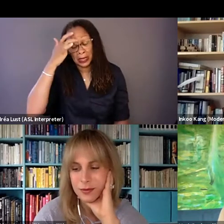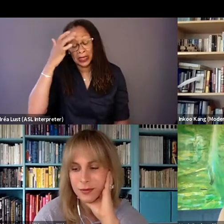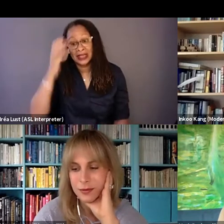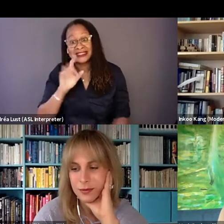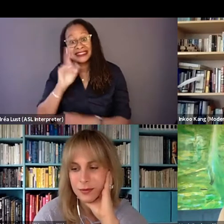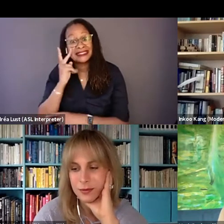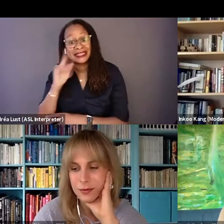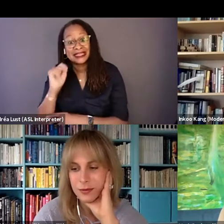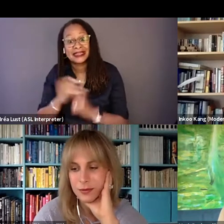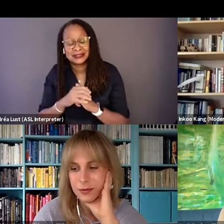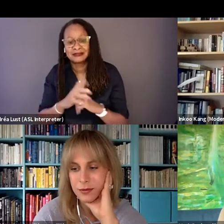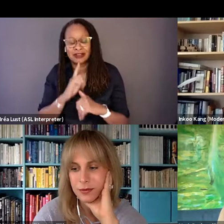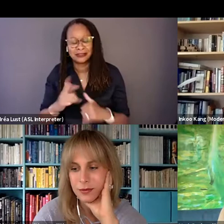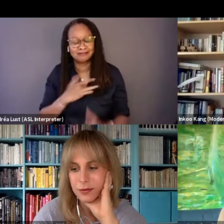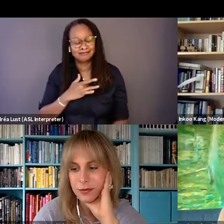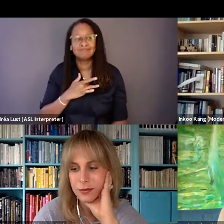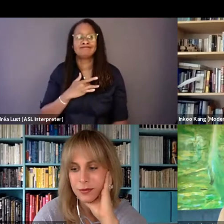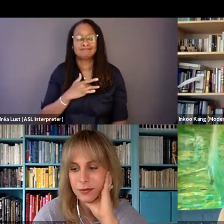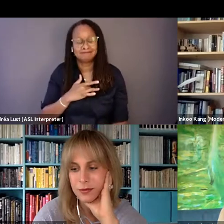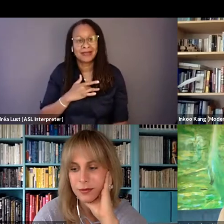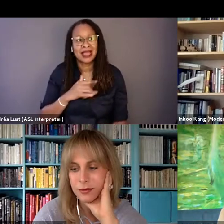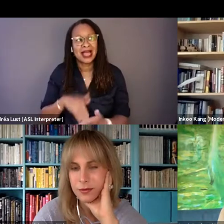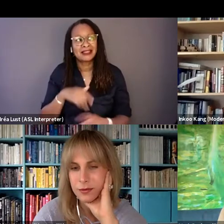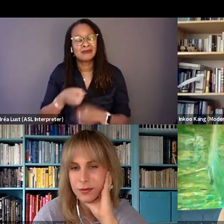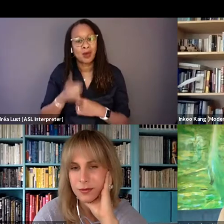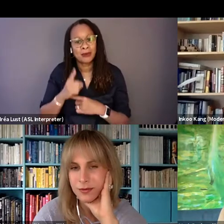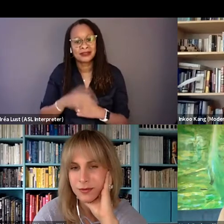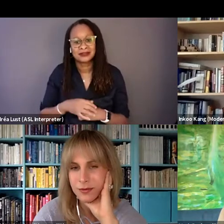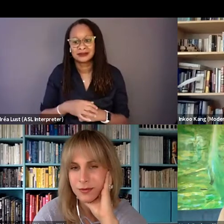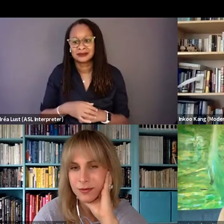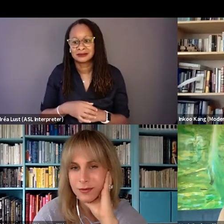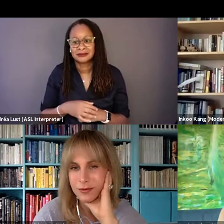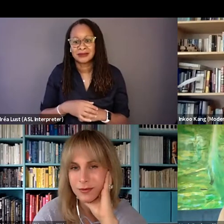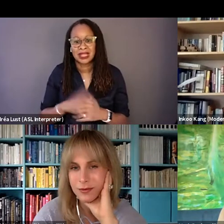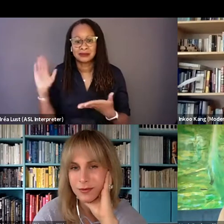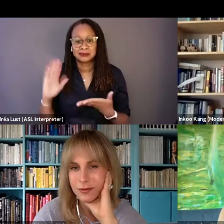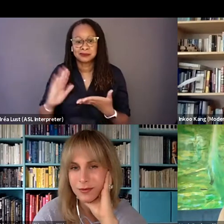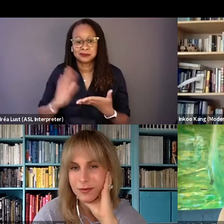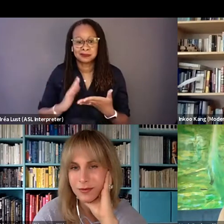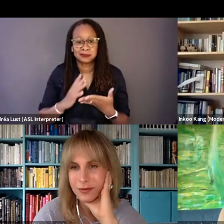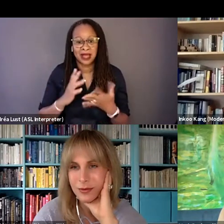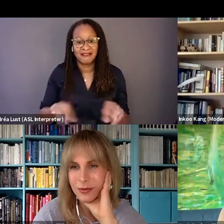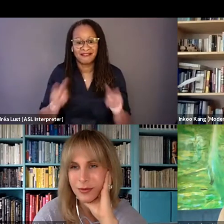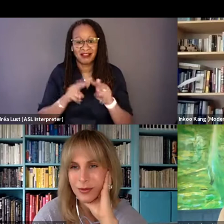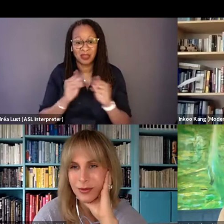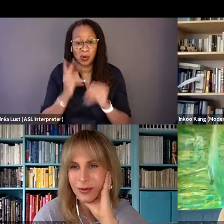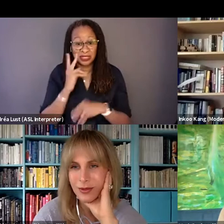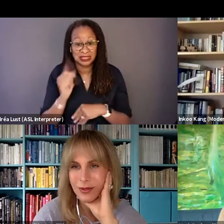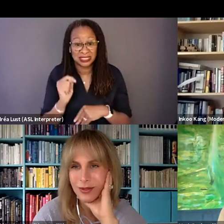really had some resonance to me at that time. And then, yeah, of course it depreciates the value. The more you see the cars, the more you see the two by fours